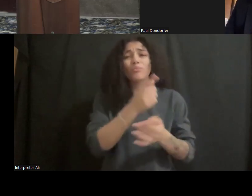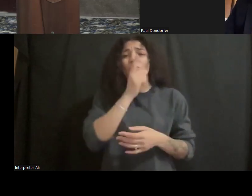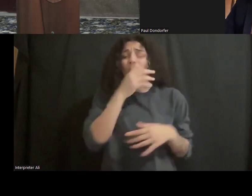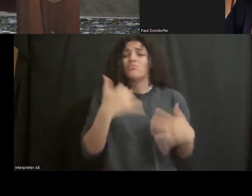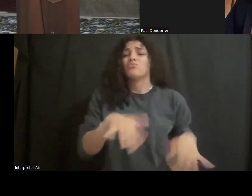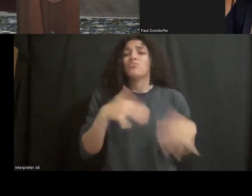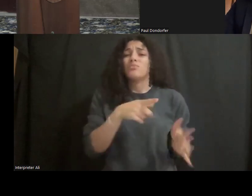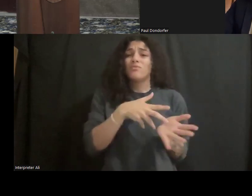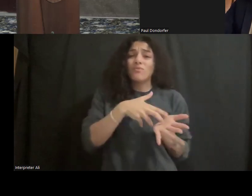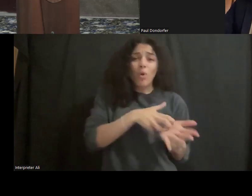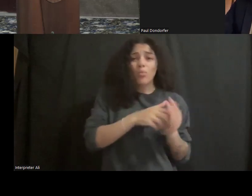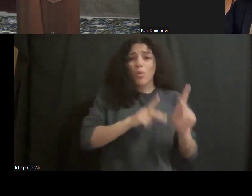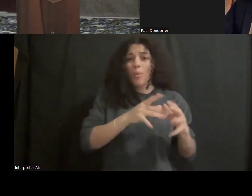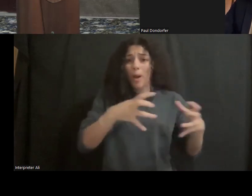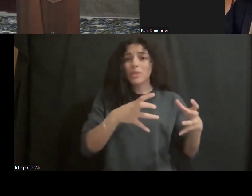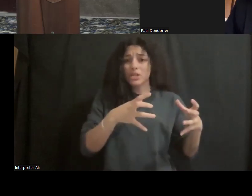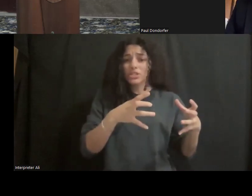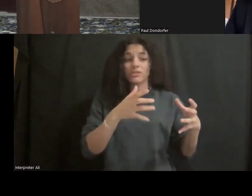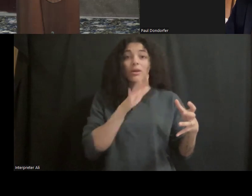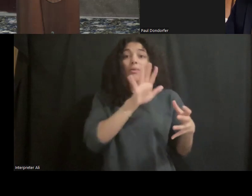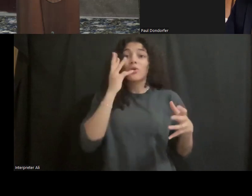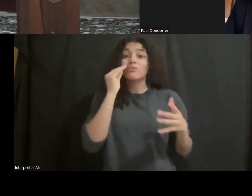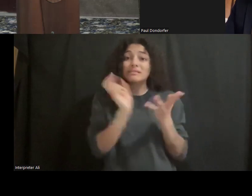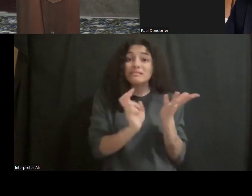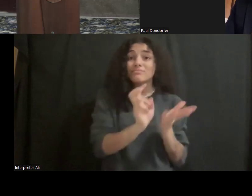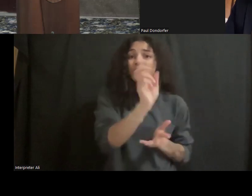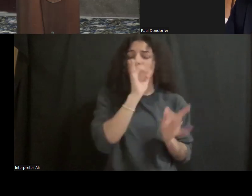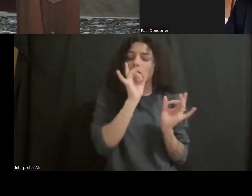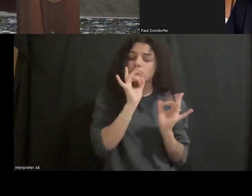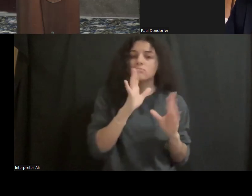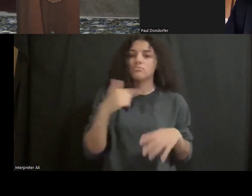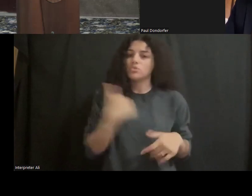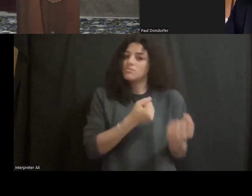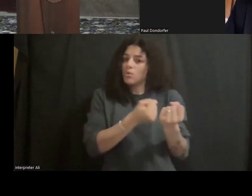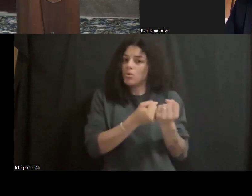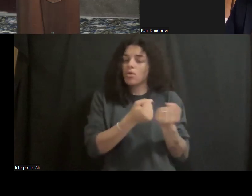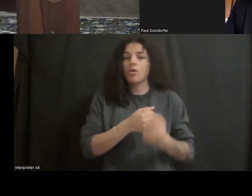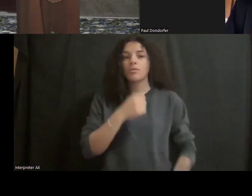at at the worst times of their lives And although some of the situations outside does not involve